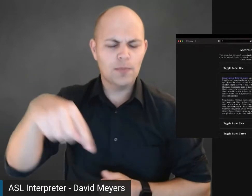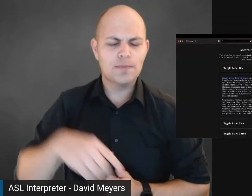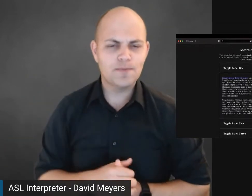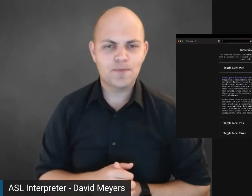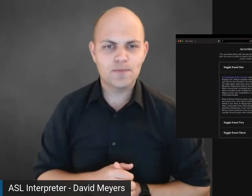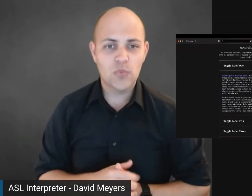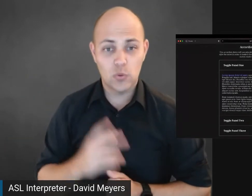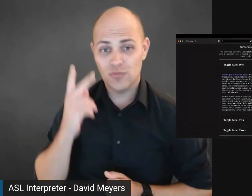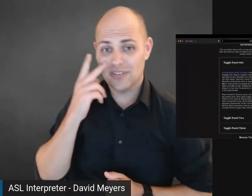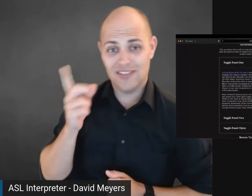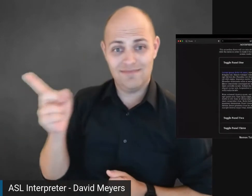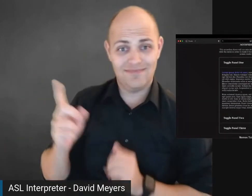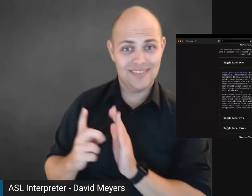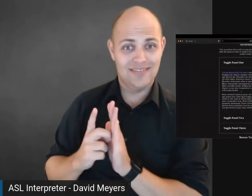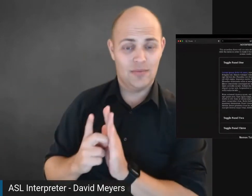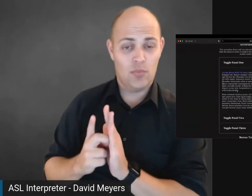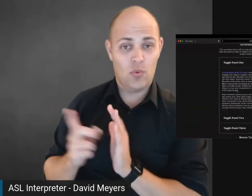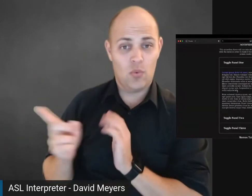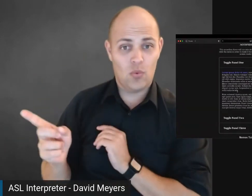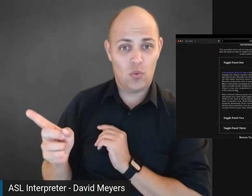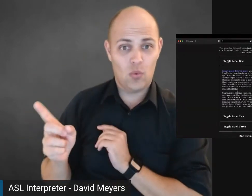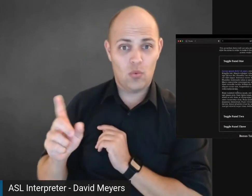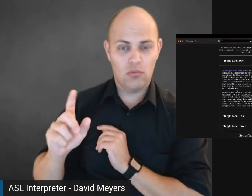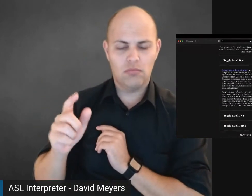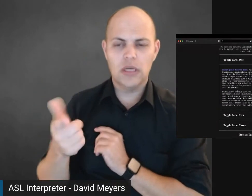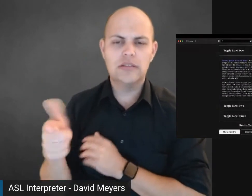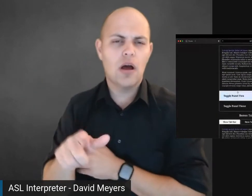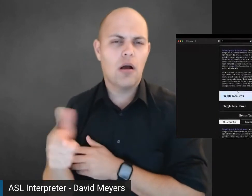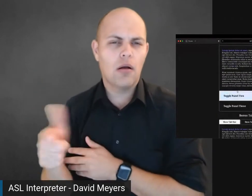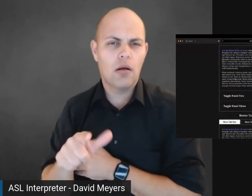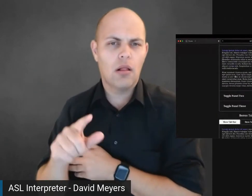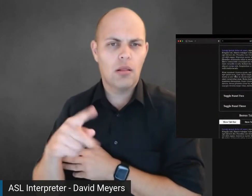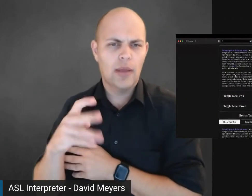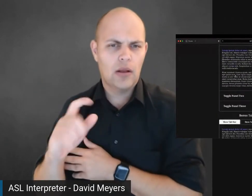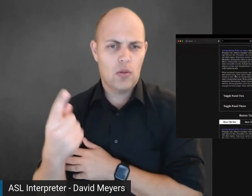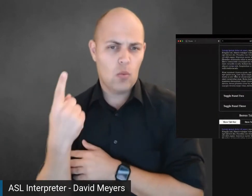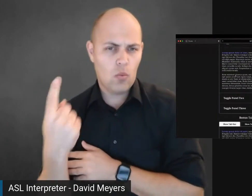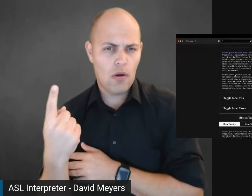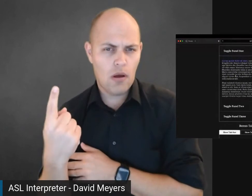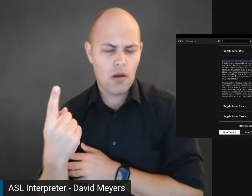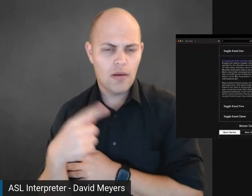We’ve got toggle panel one with some Lorem ipsum there and the first bit of that is a link.